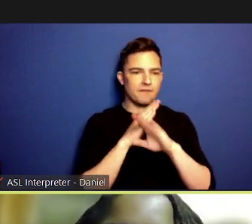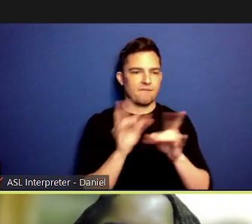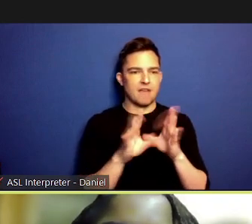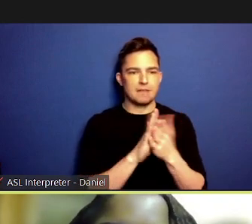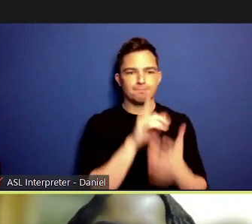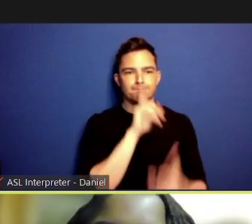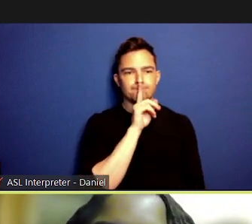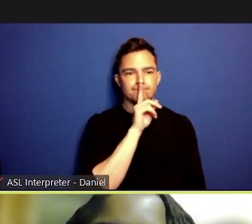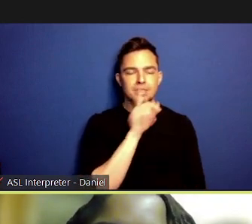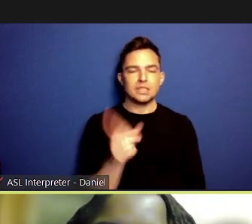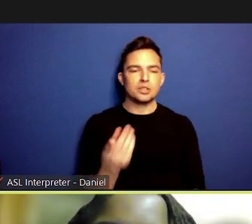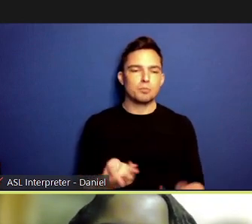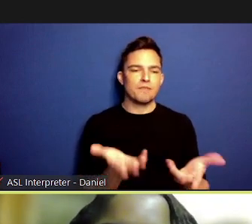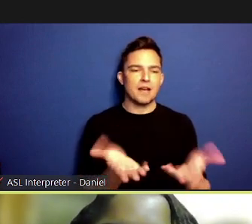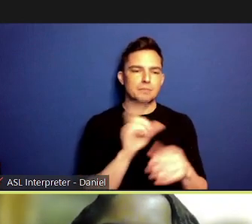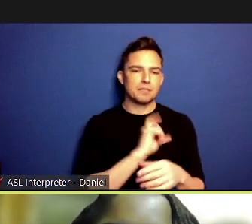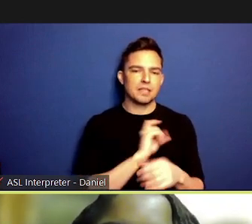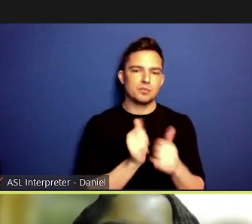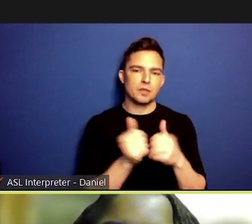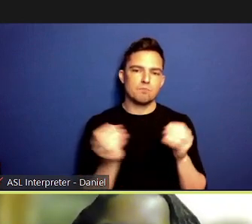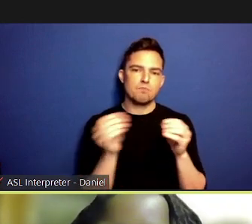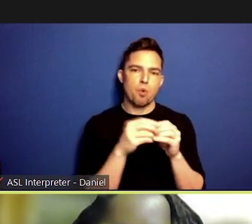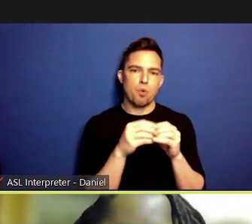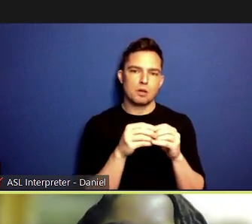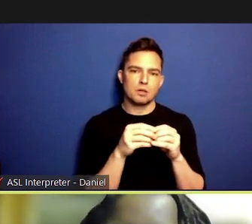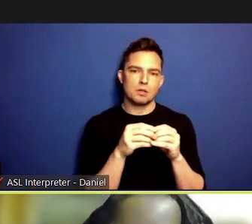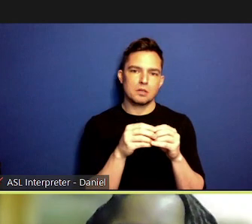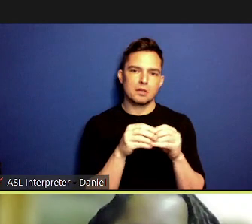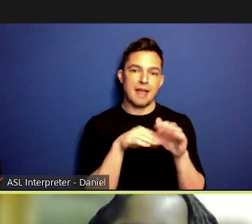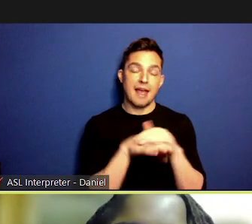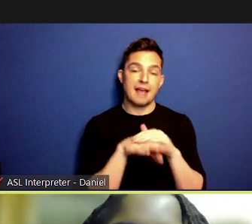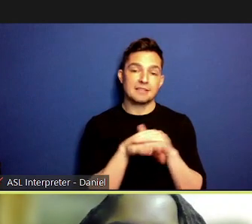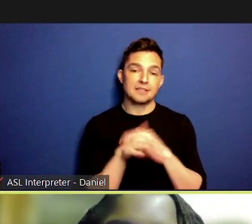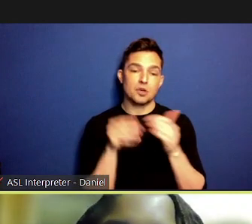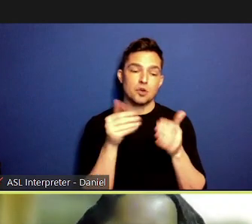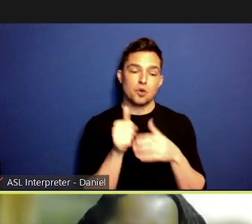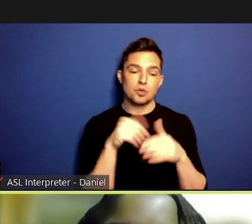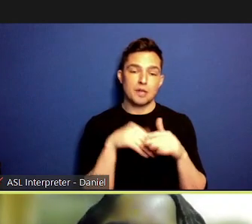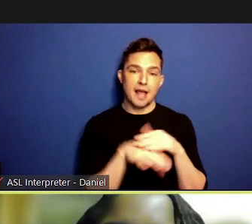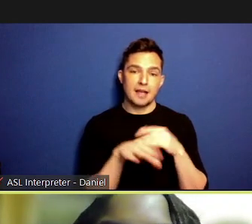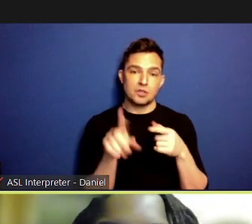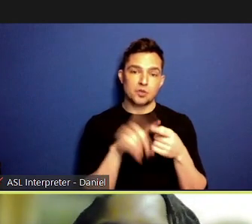it just provides police with further access and closer access to marginalized, criminalize